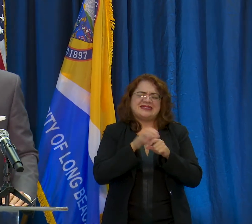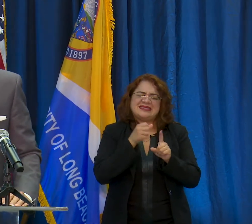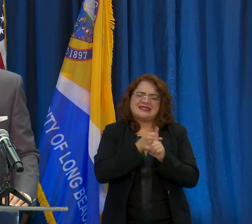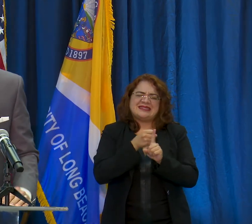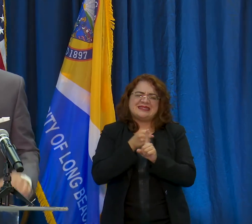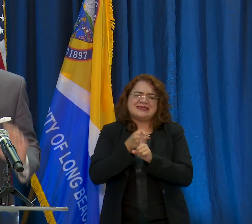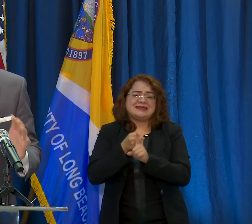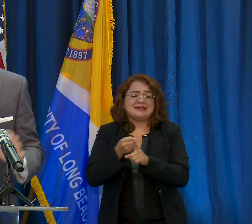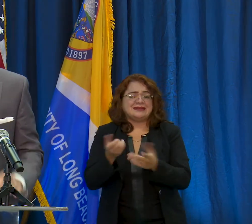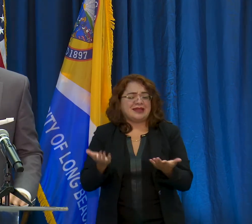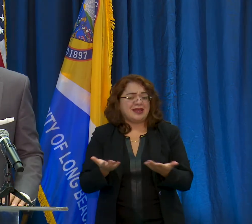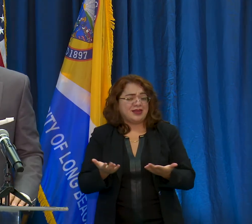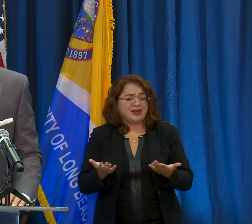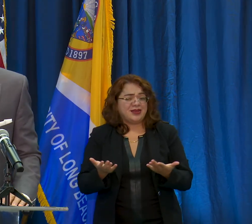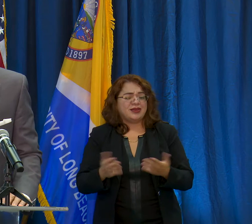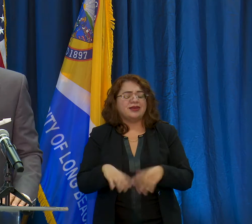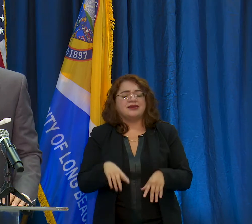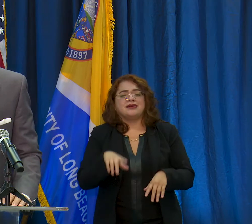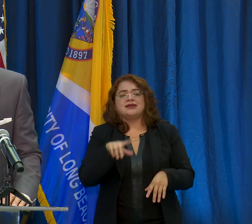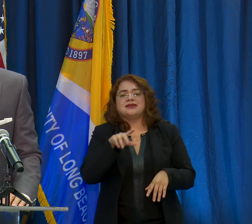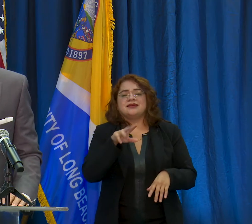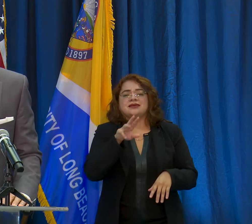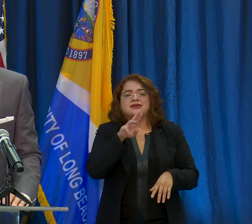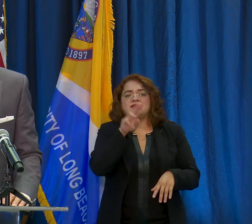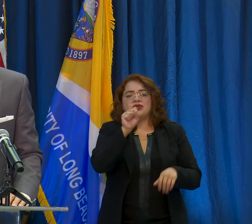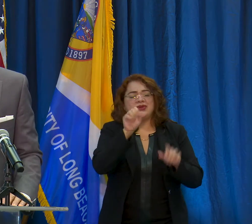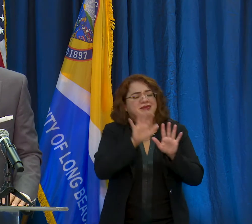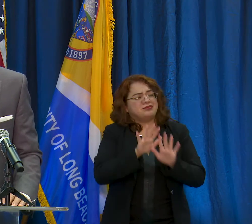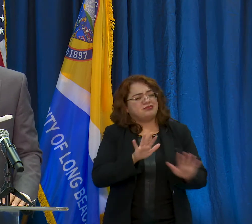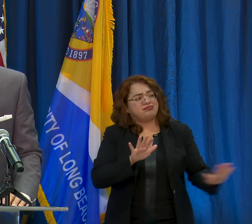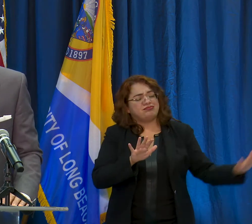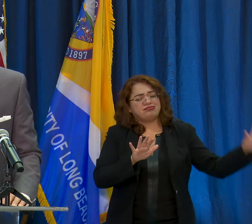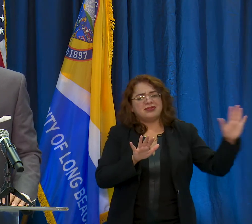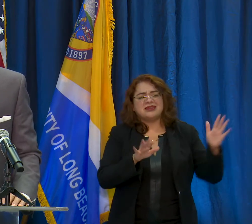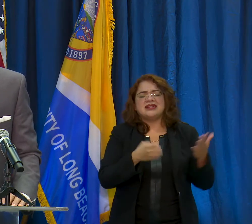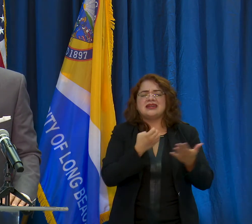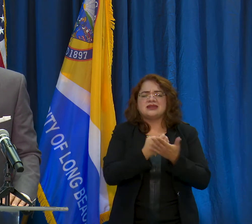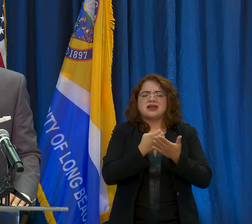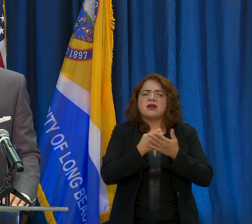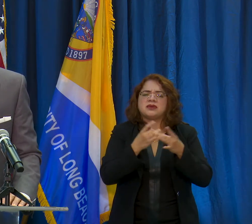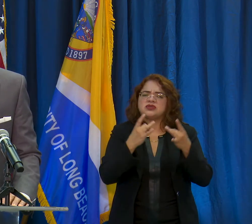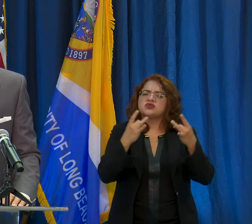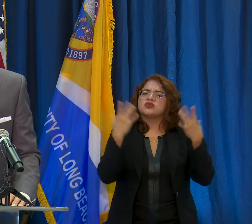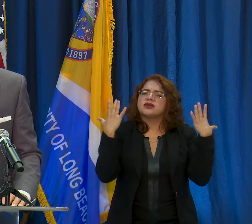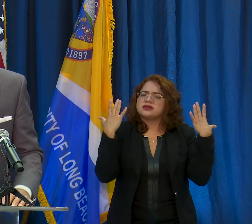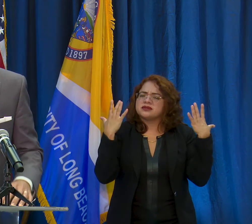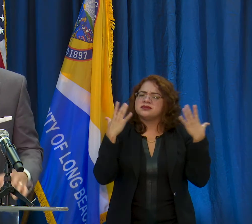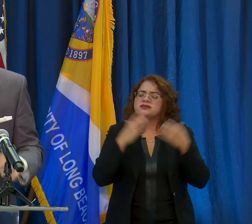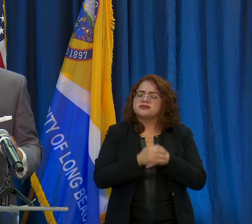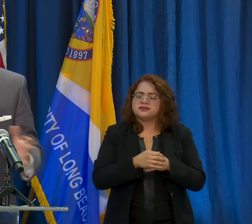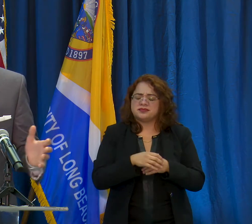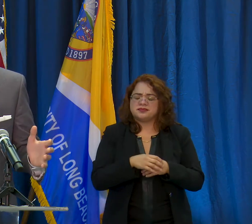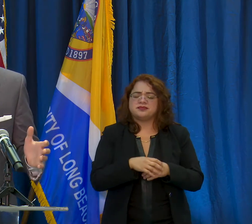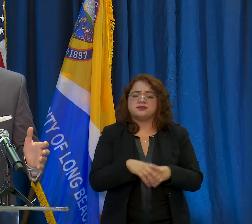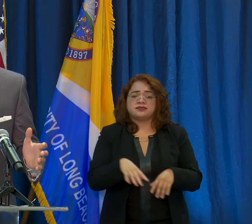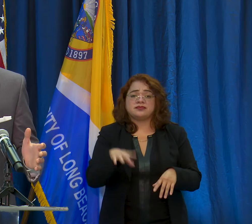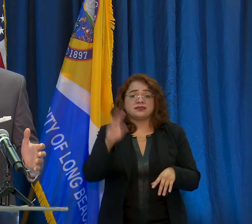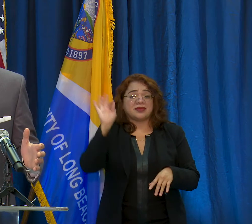in this economic crisis. As many of you know the very important federal stimulus programs